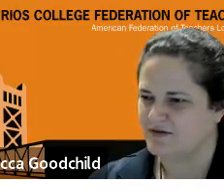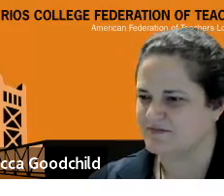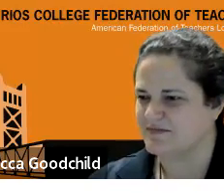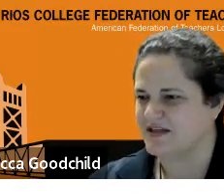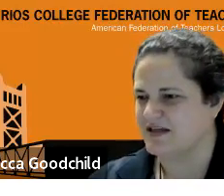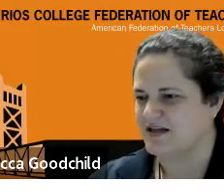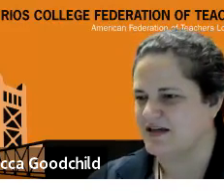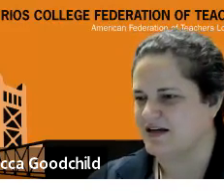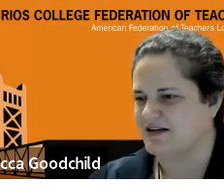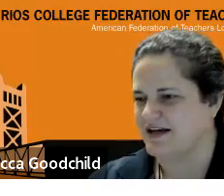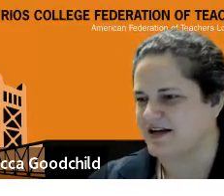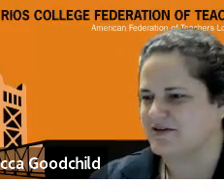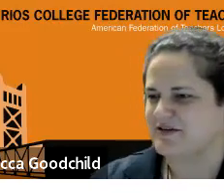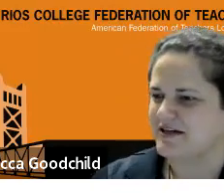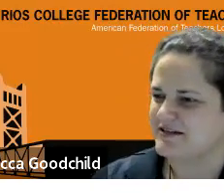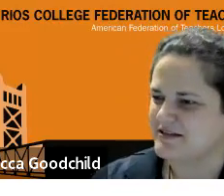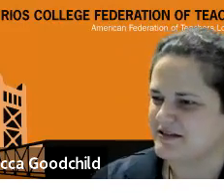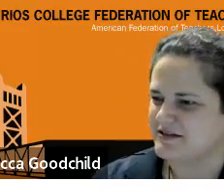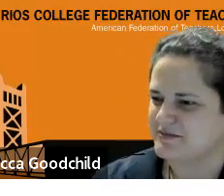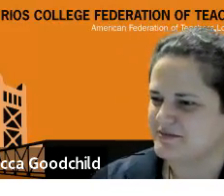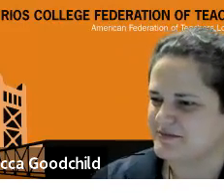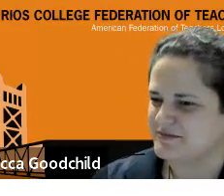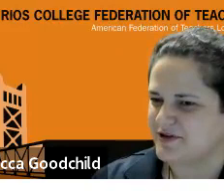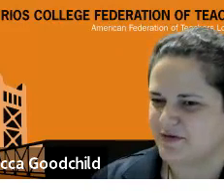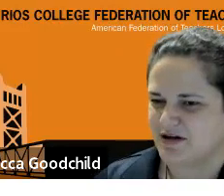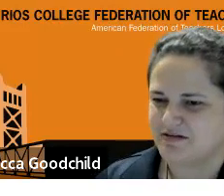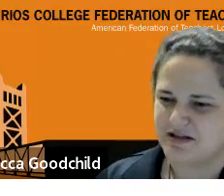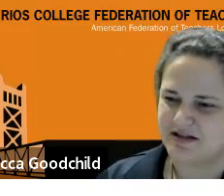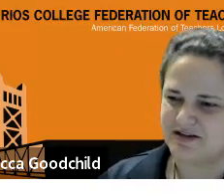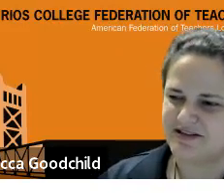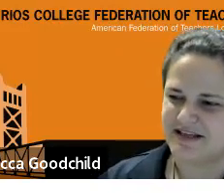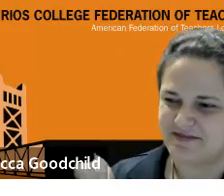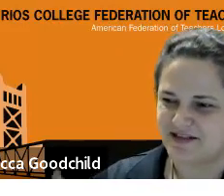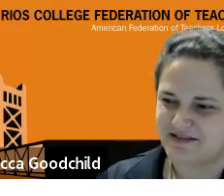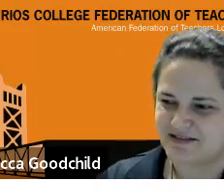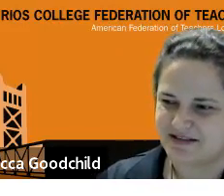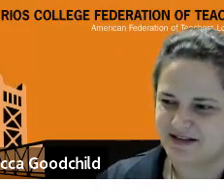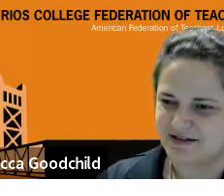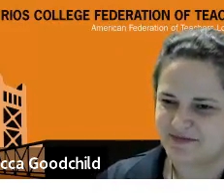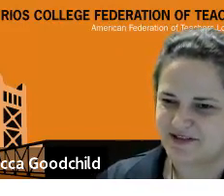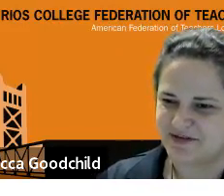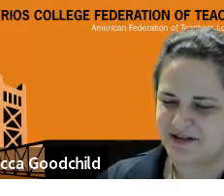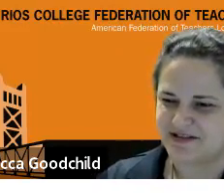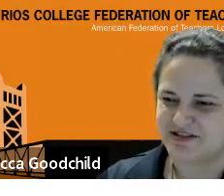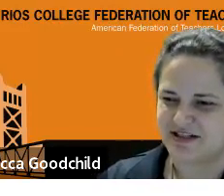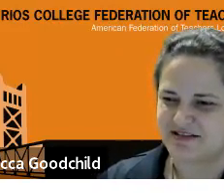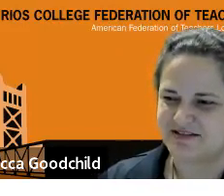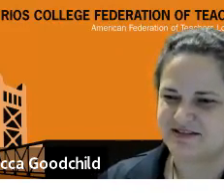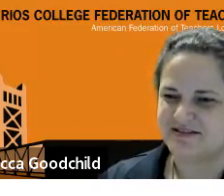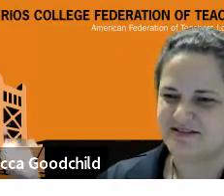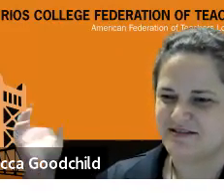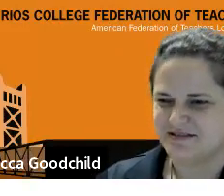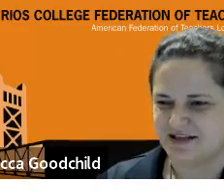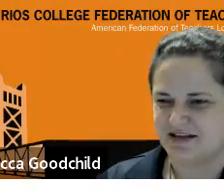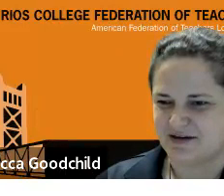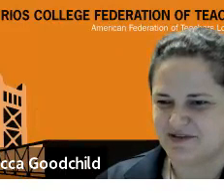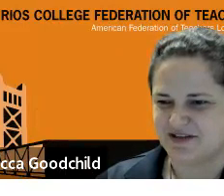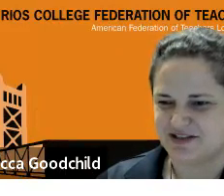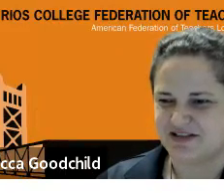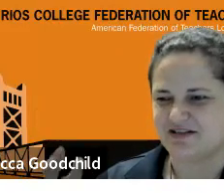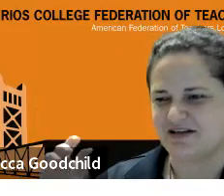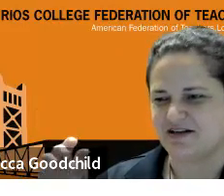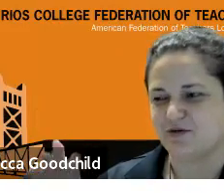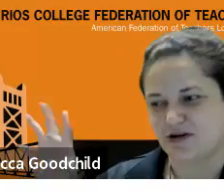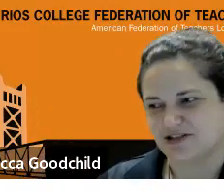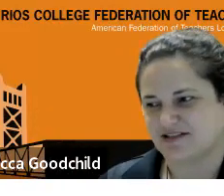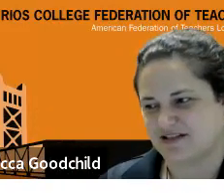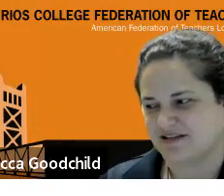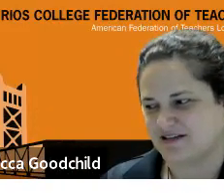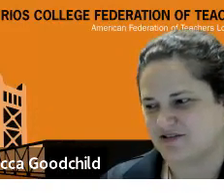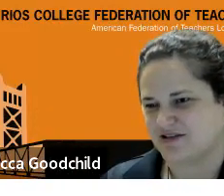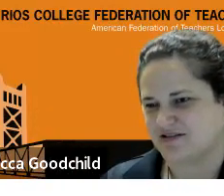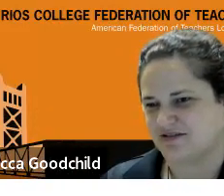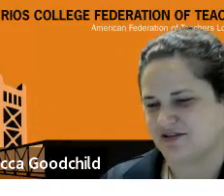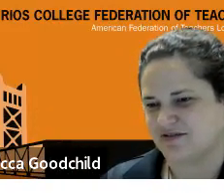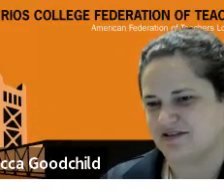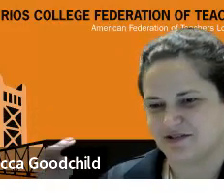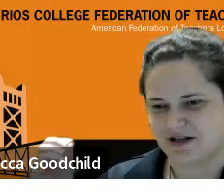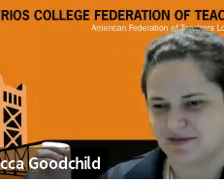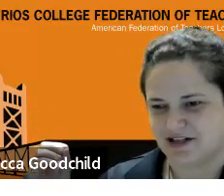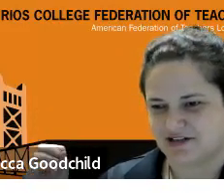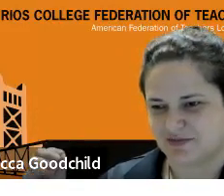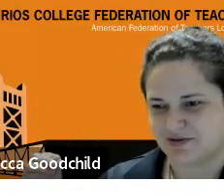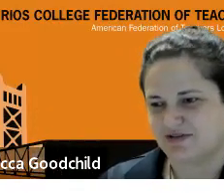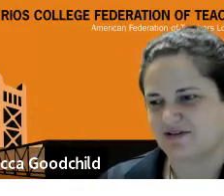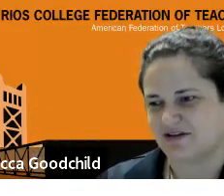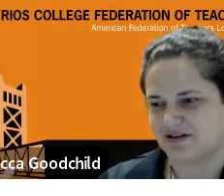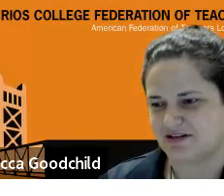Cool. Yeah, I agree with you guys. With you all. There's evidence, so it wasn't just the observation or just in these student reviews it was a combination of both.